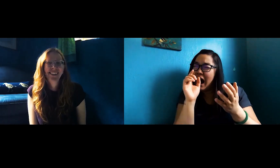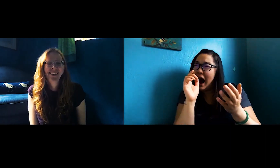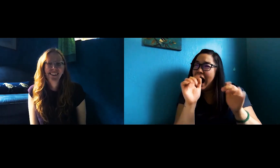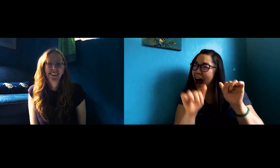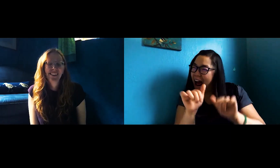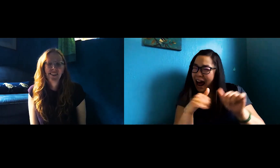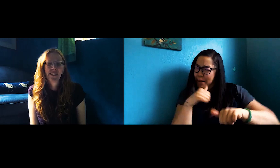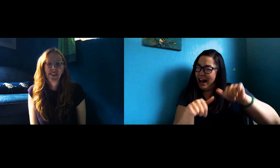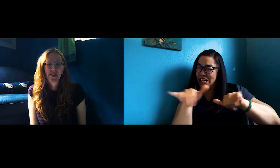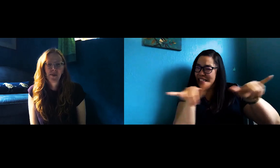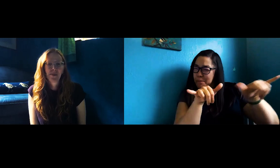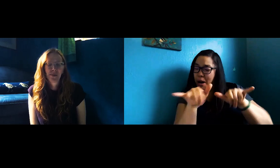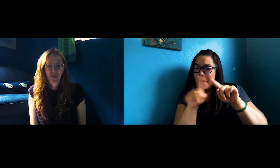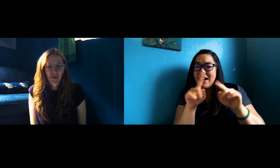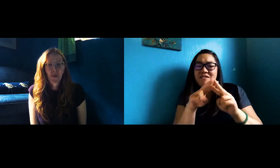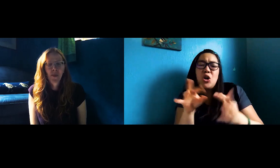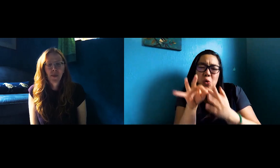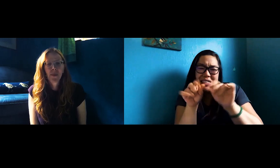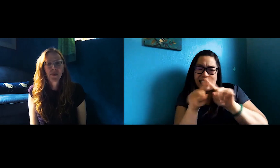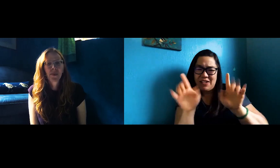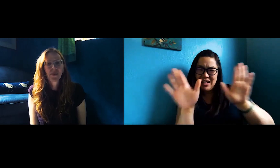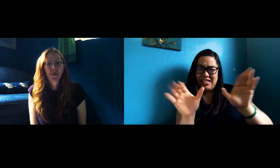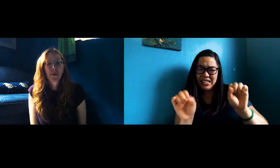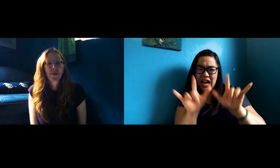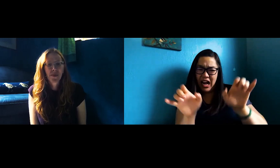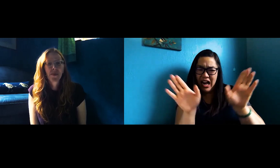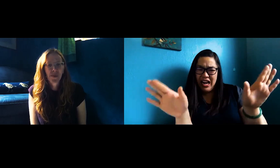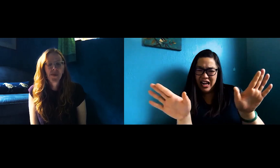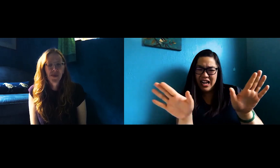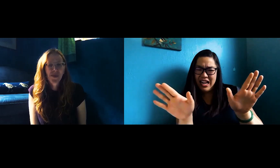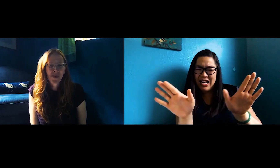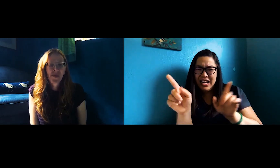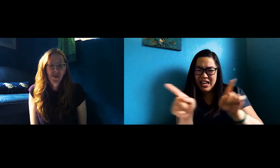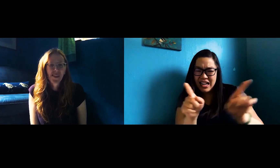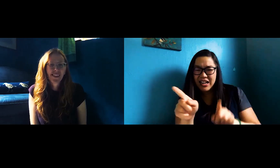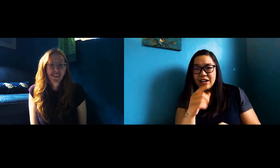you were twins. What's very cool about that, is that I actually wasn't really sure. You were so